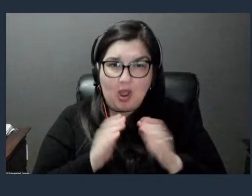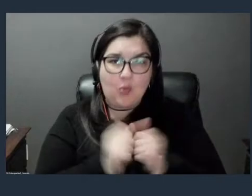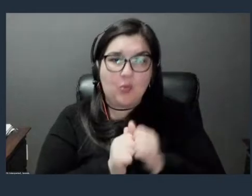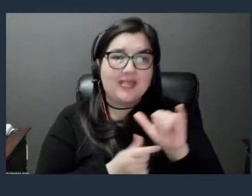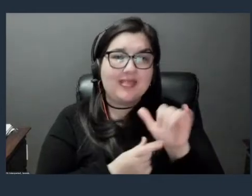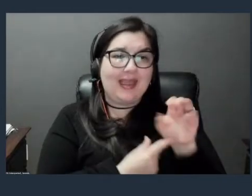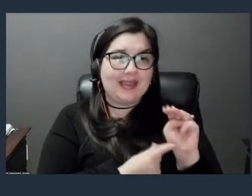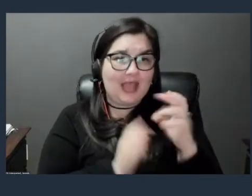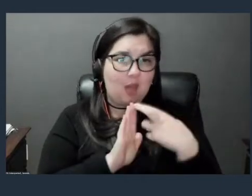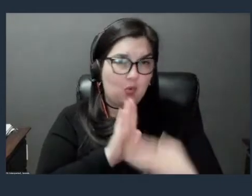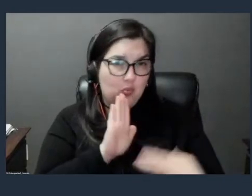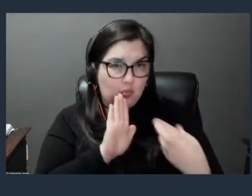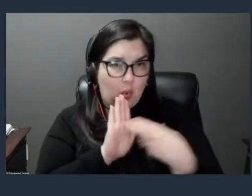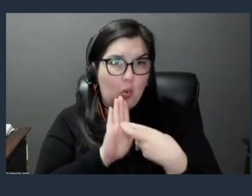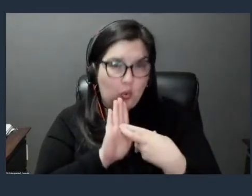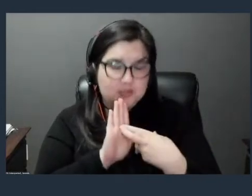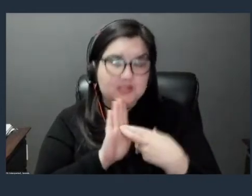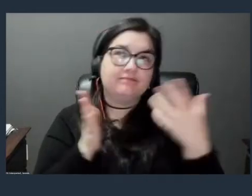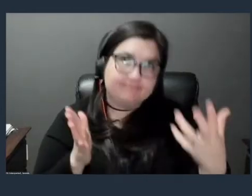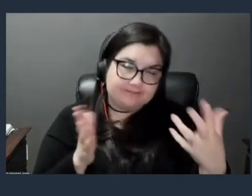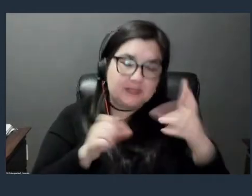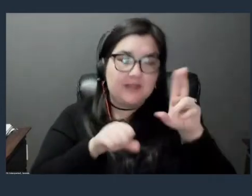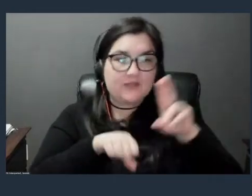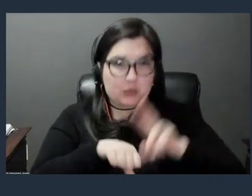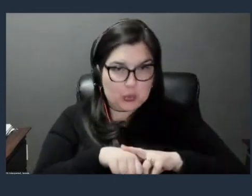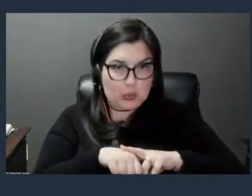So now, of course, any data lake worth its salt